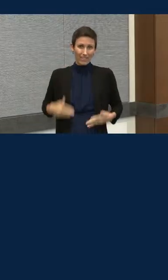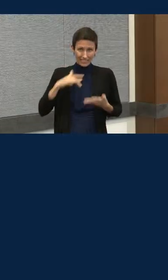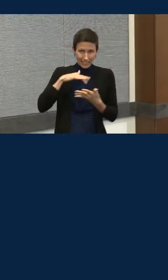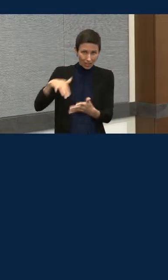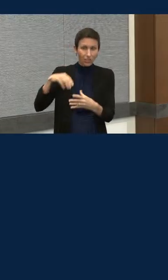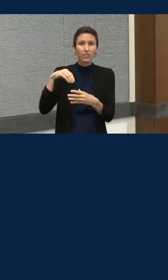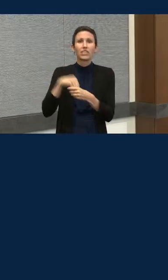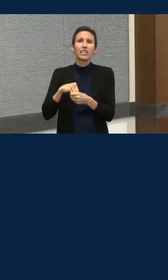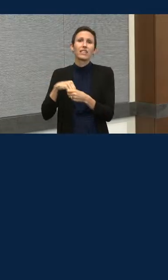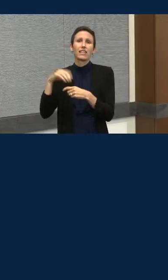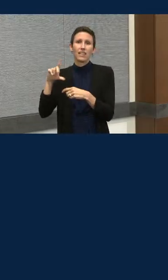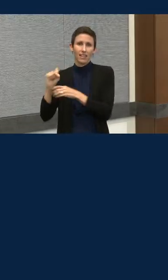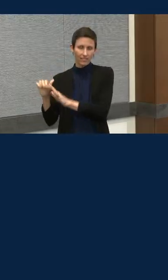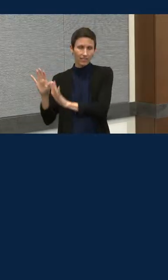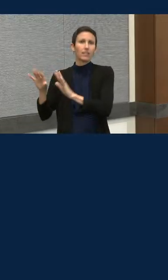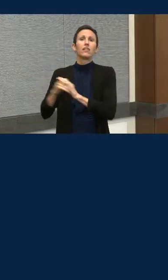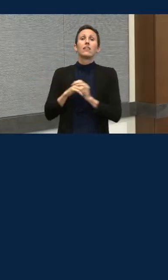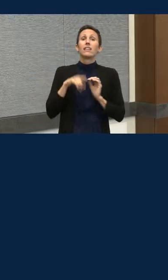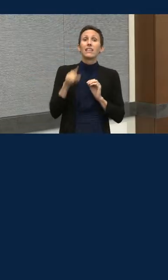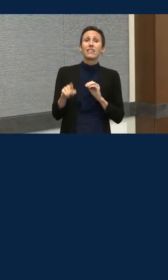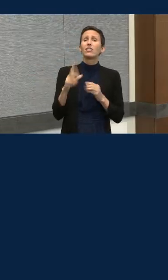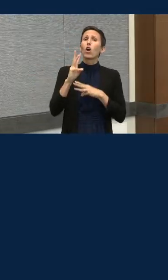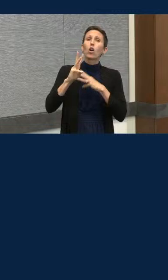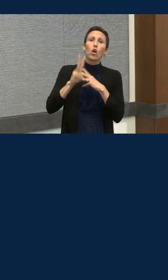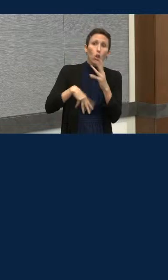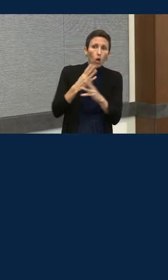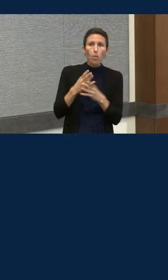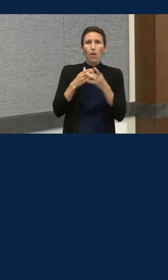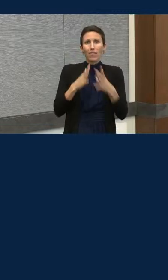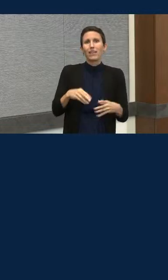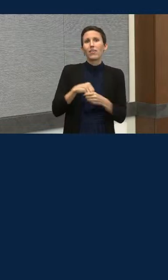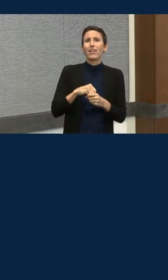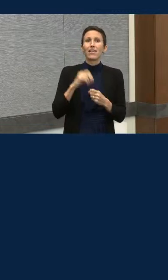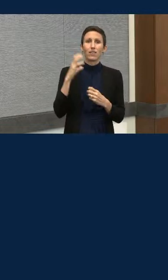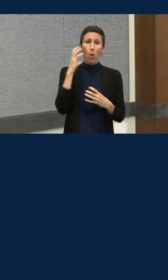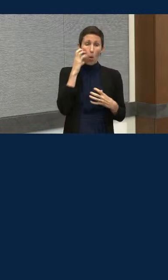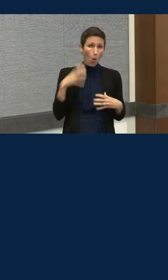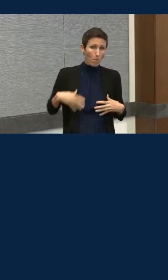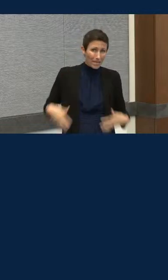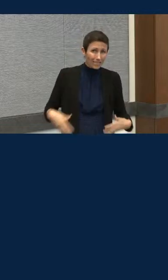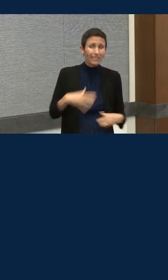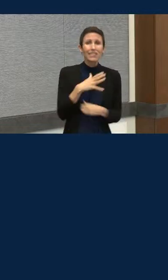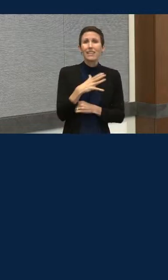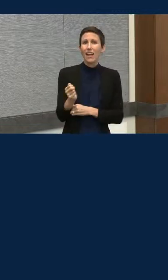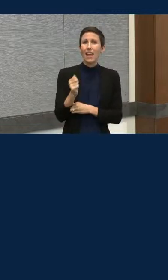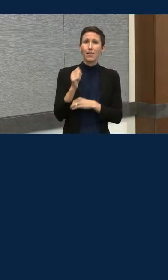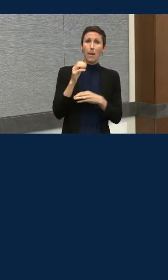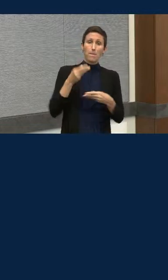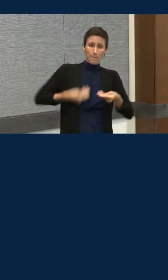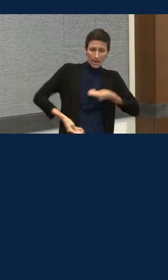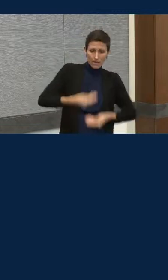in obesity and metabolic disease Research. His landmark discovery